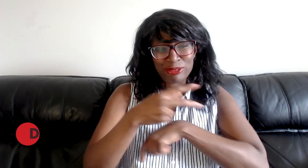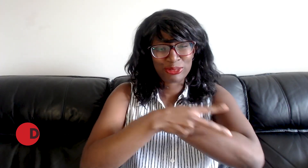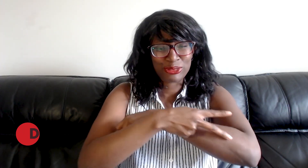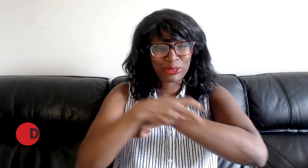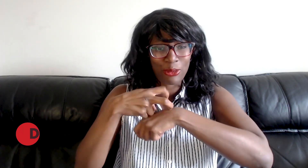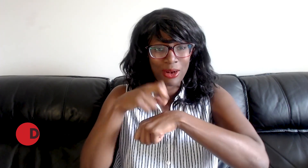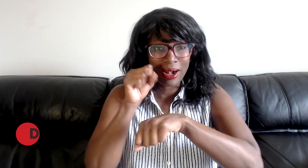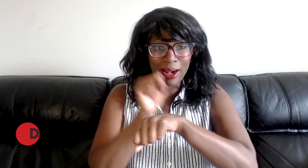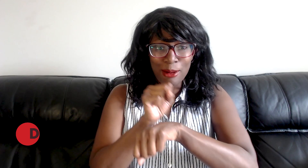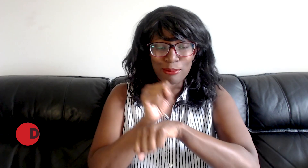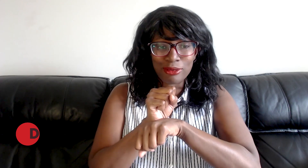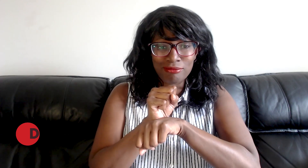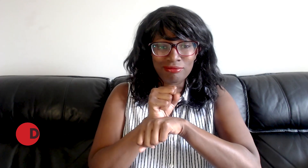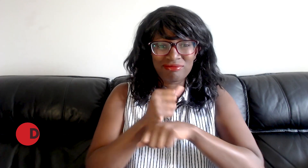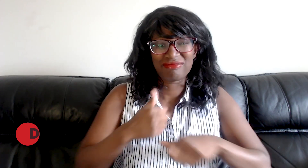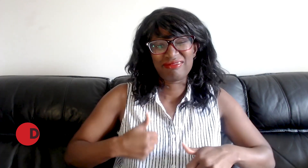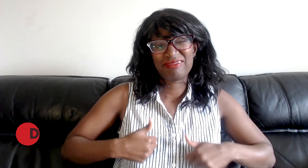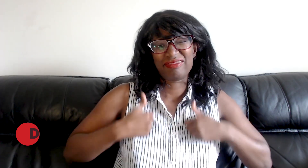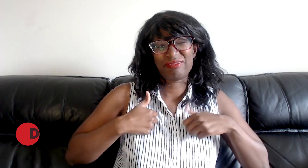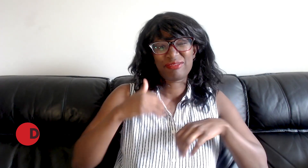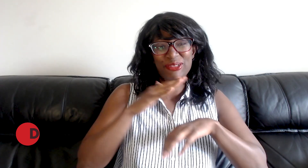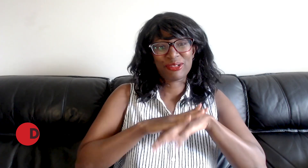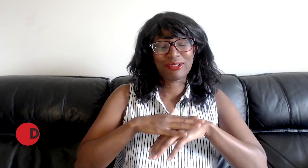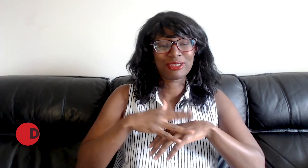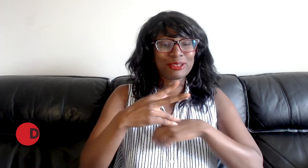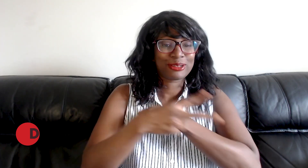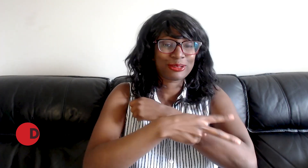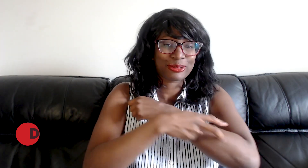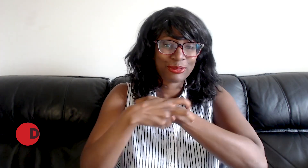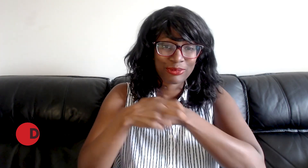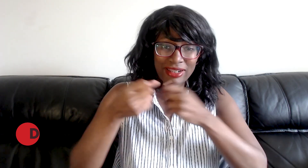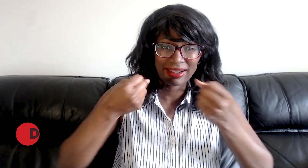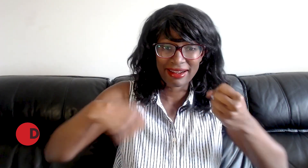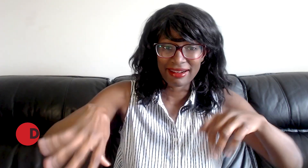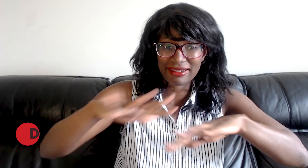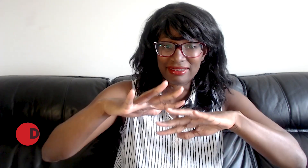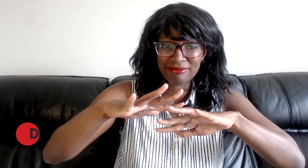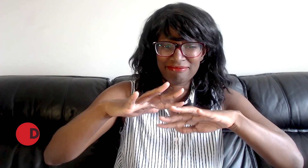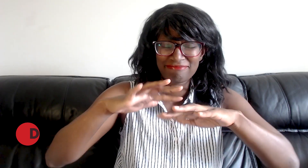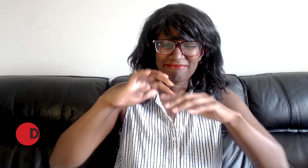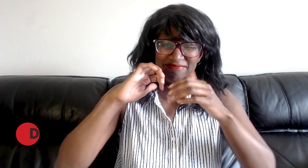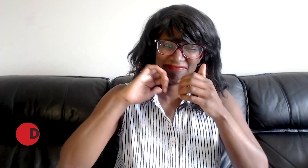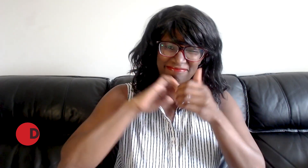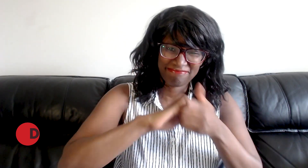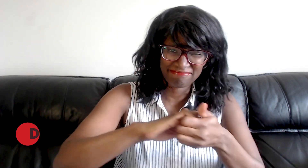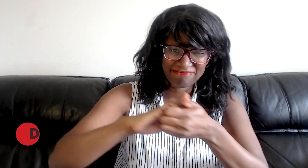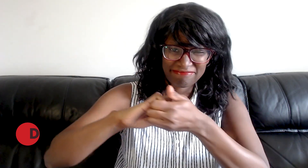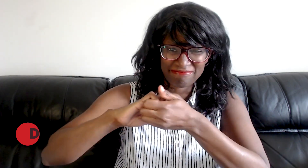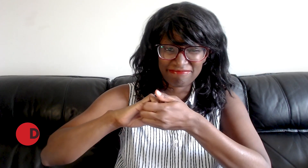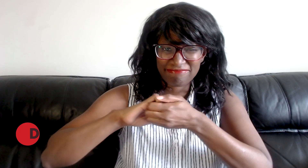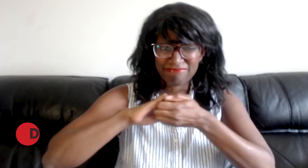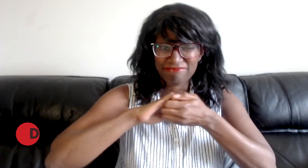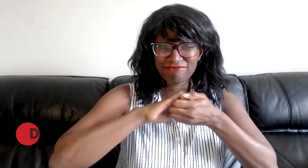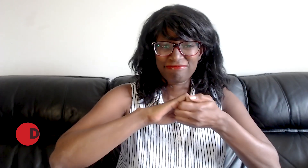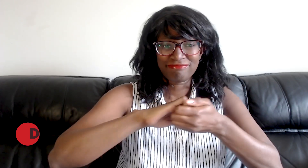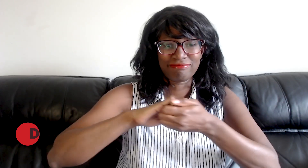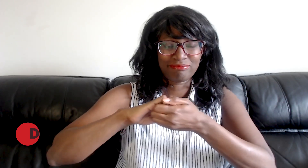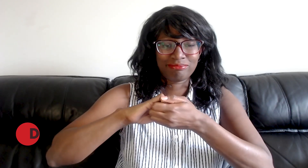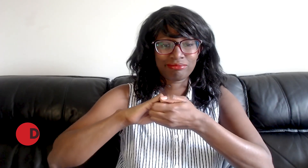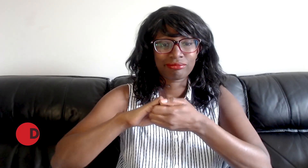are the stolen labour living on stolen land.